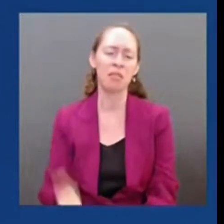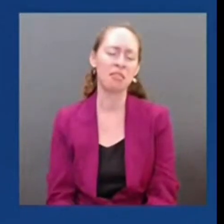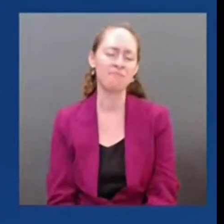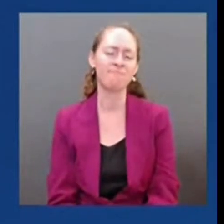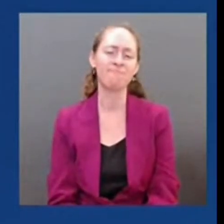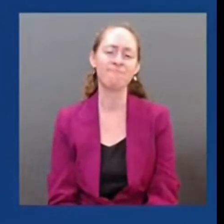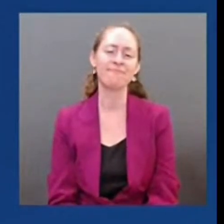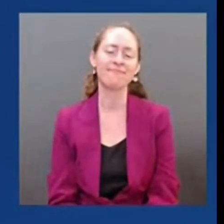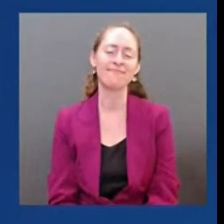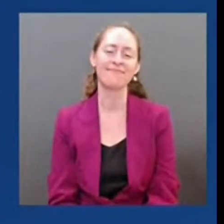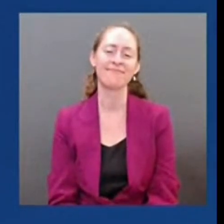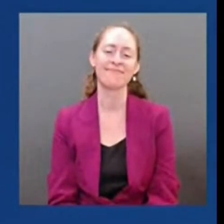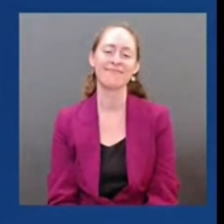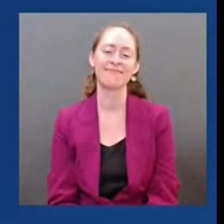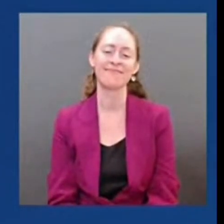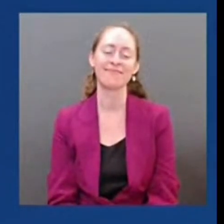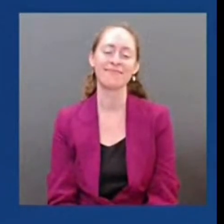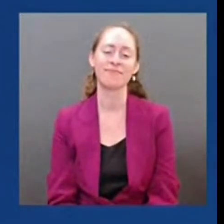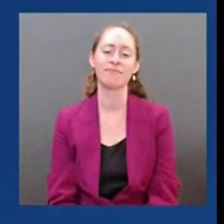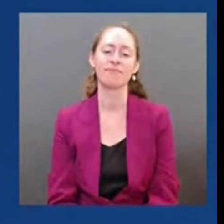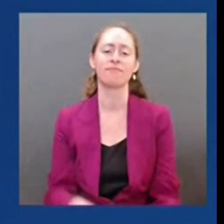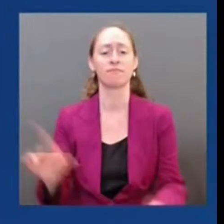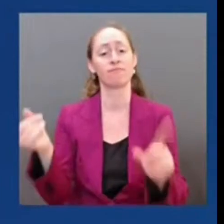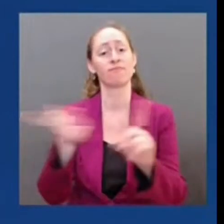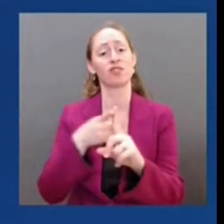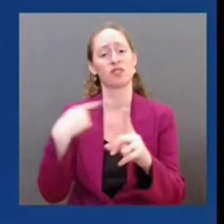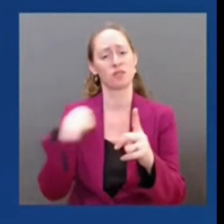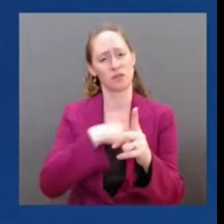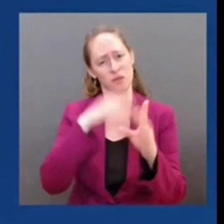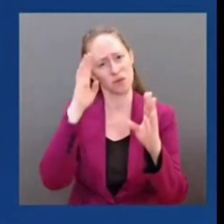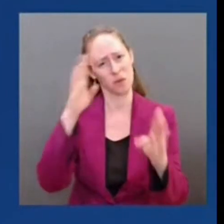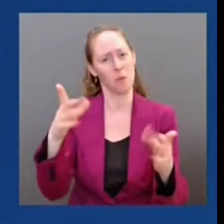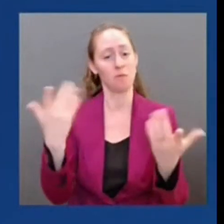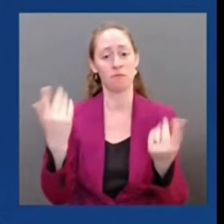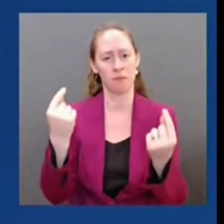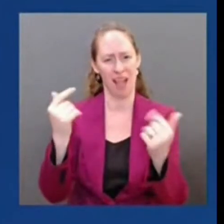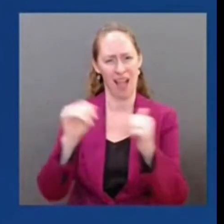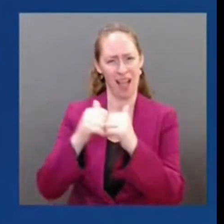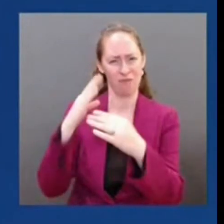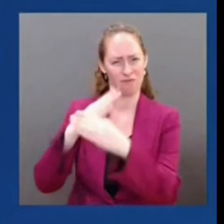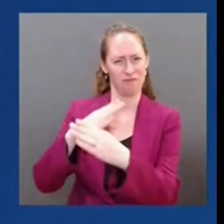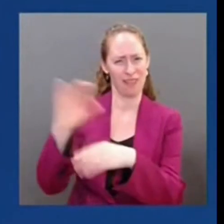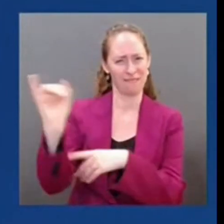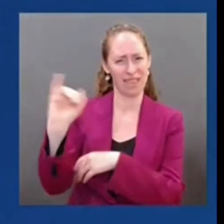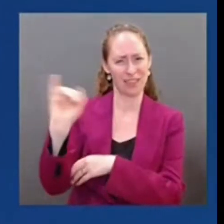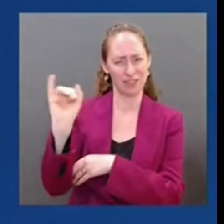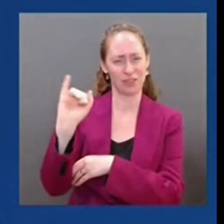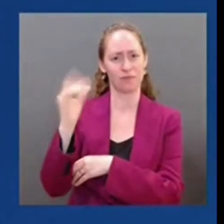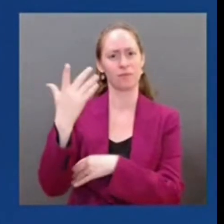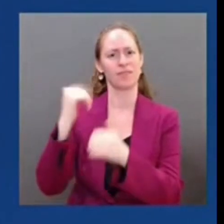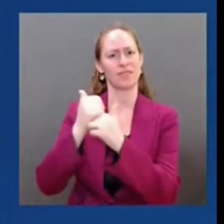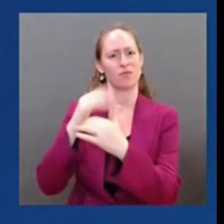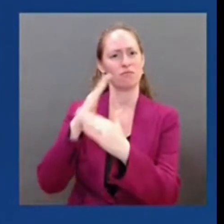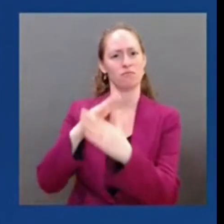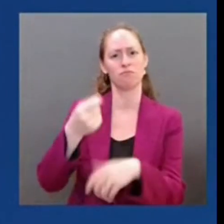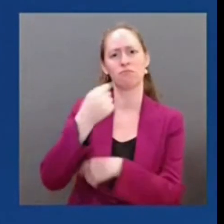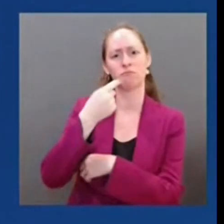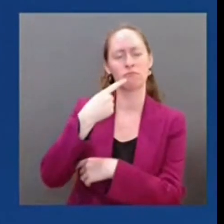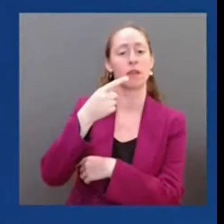VERY BROADLY.